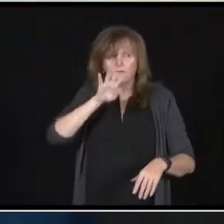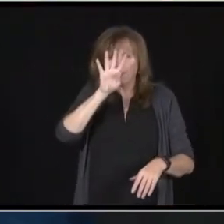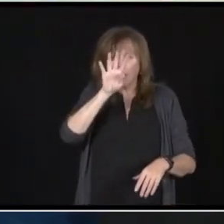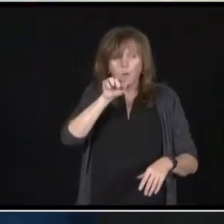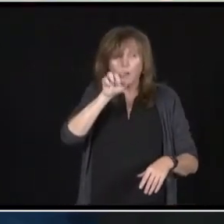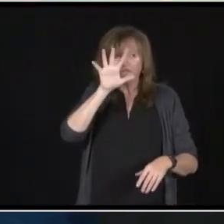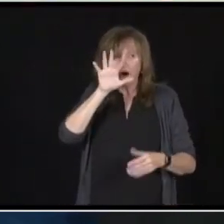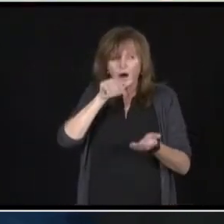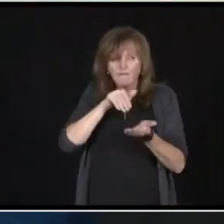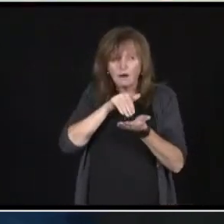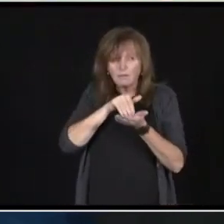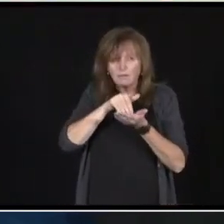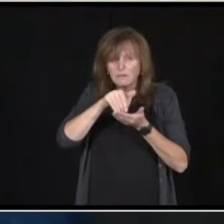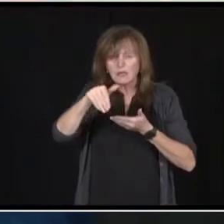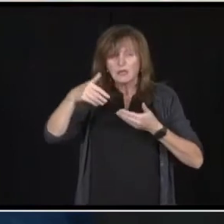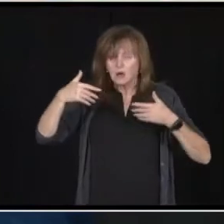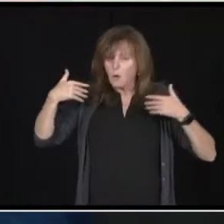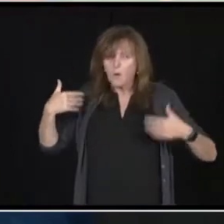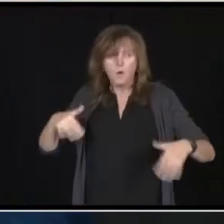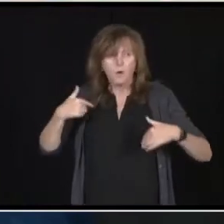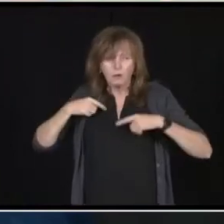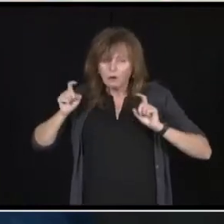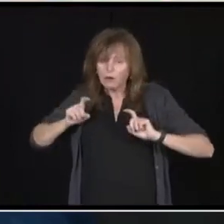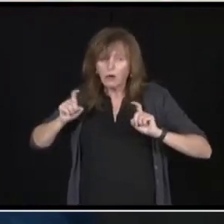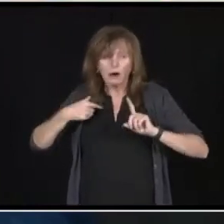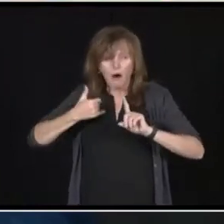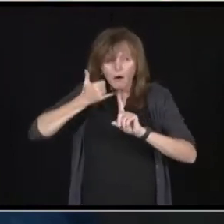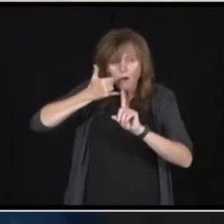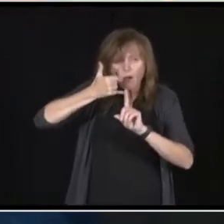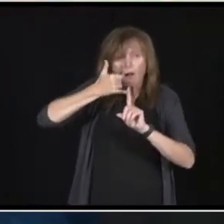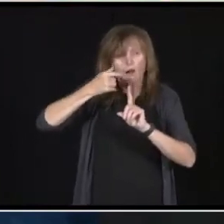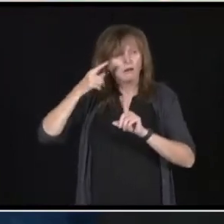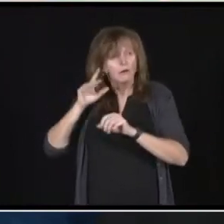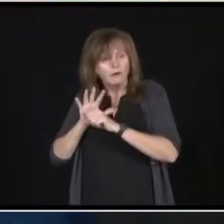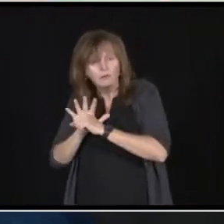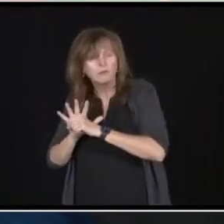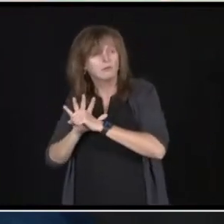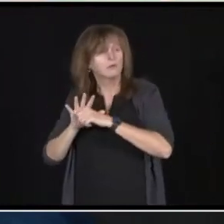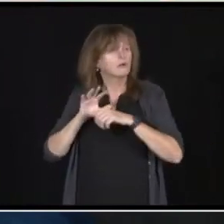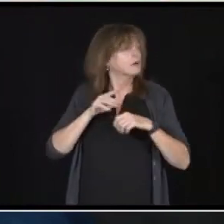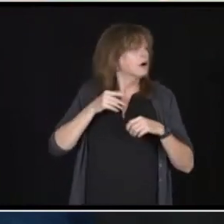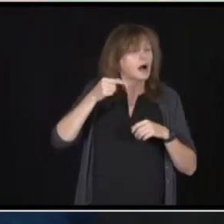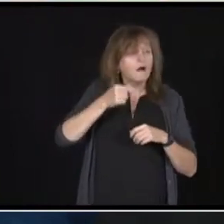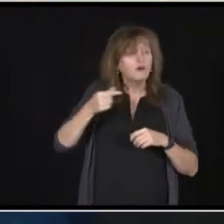federal government. I've been on the phone numerous times asking